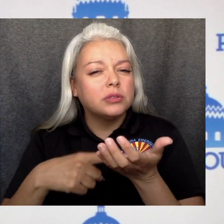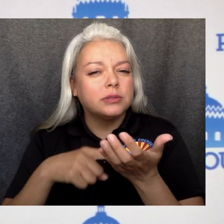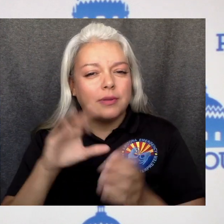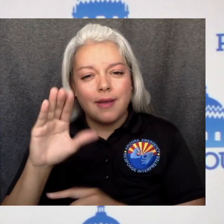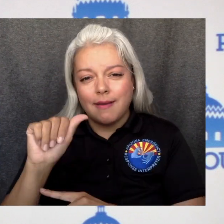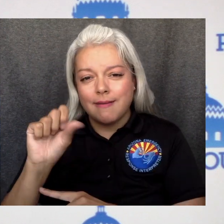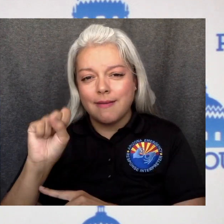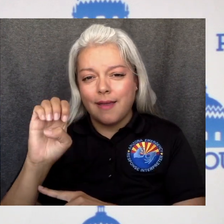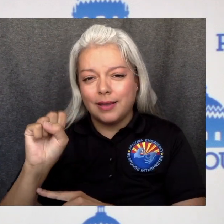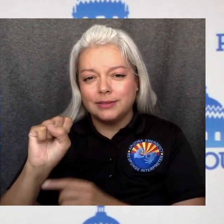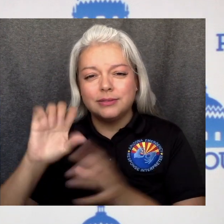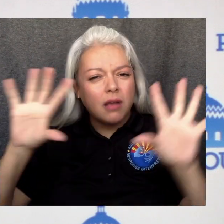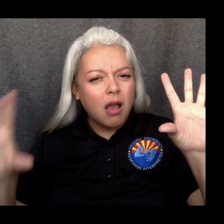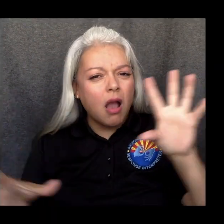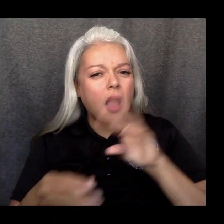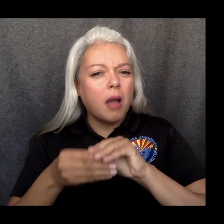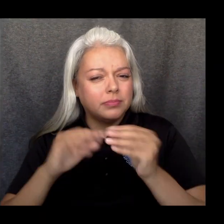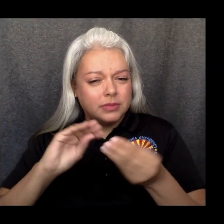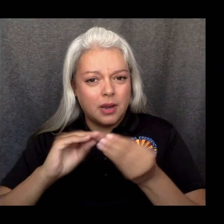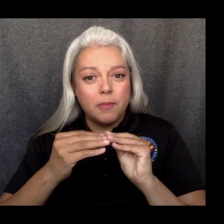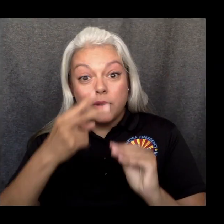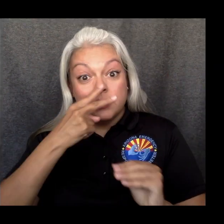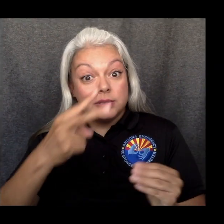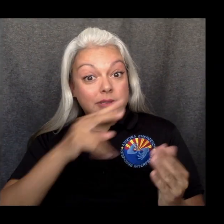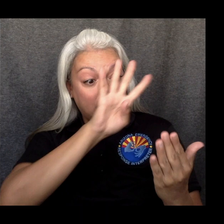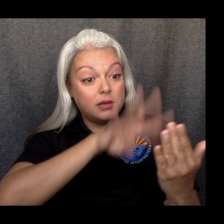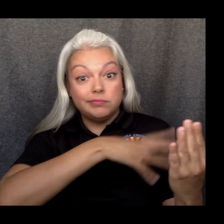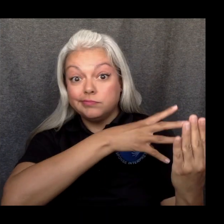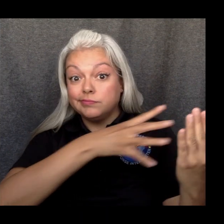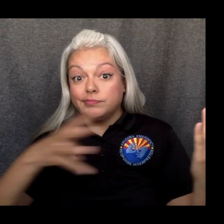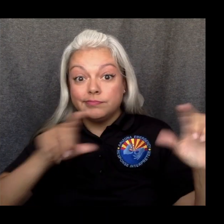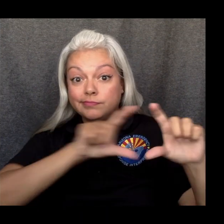And as you can see on this chart, our cases continue to increase.